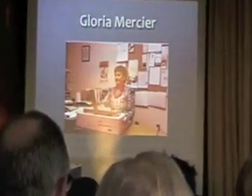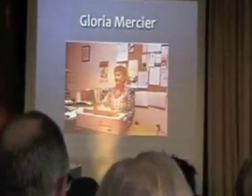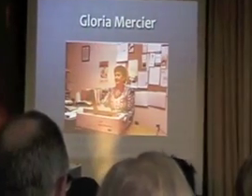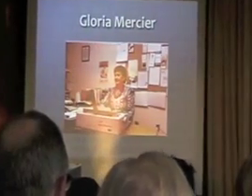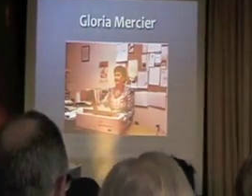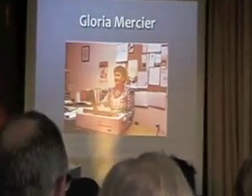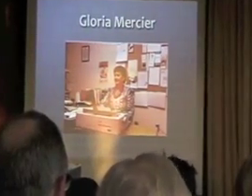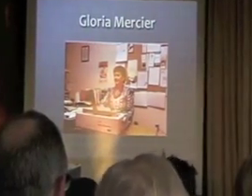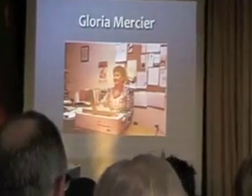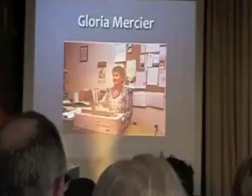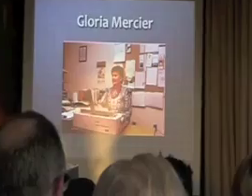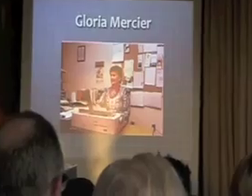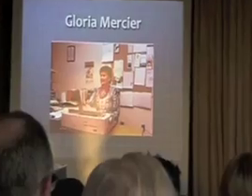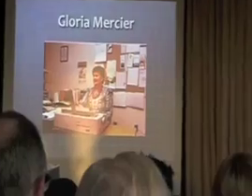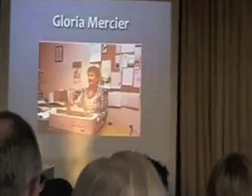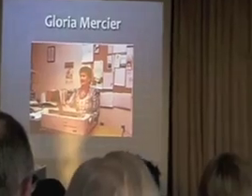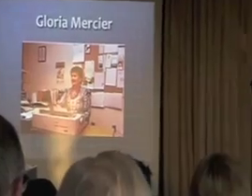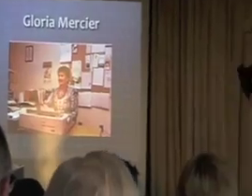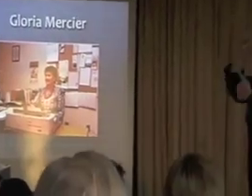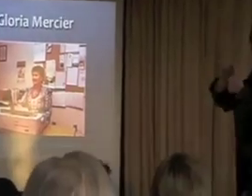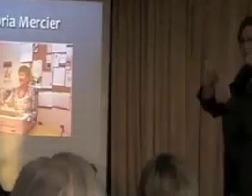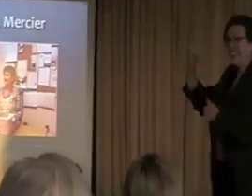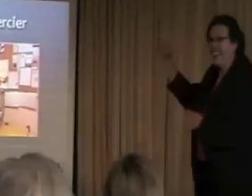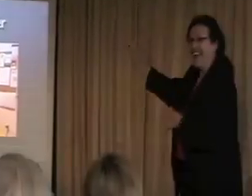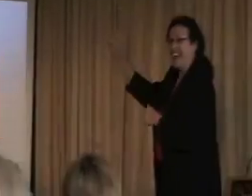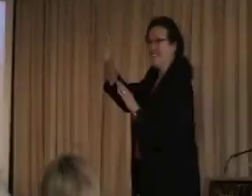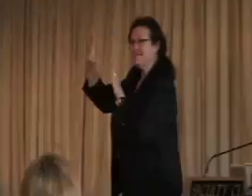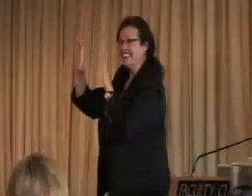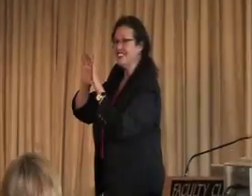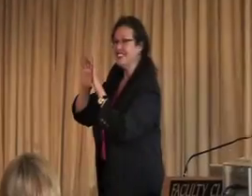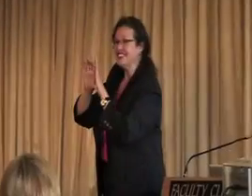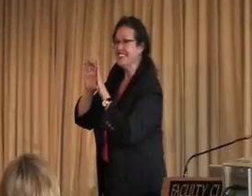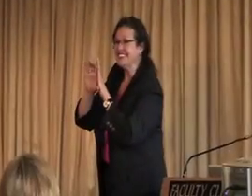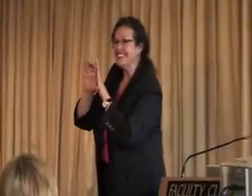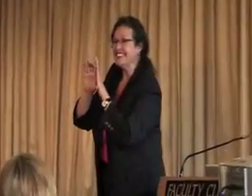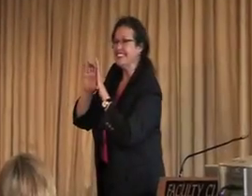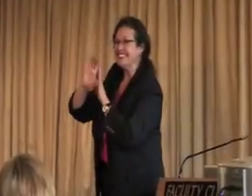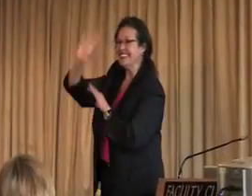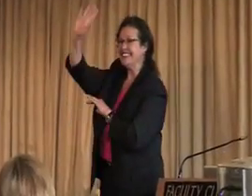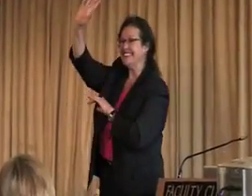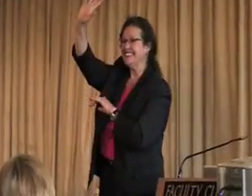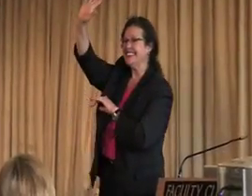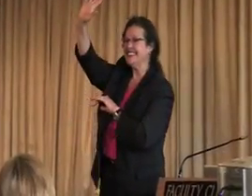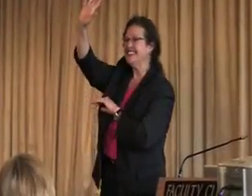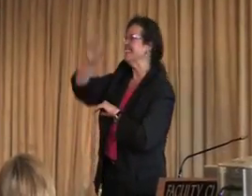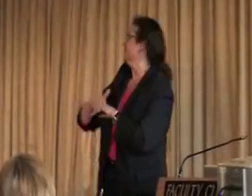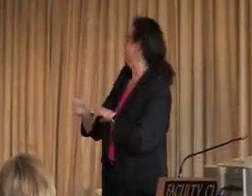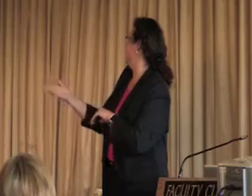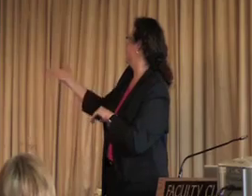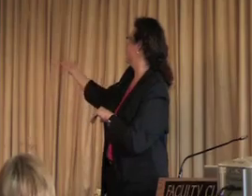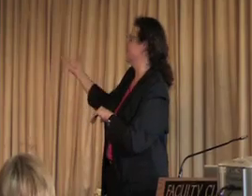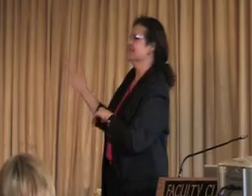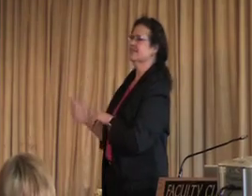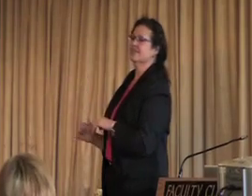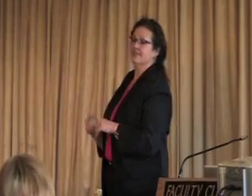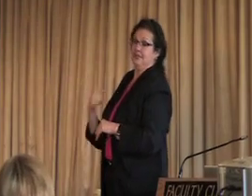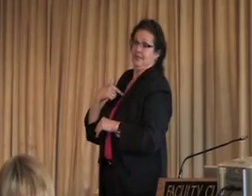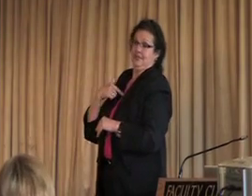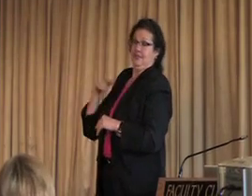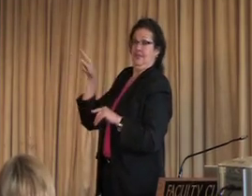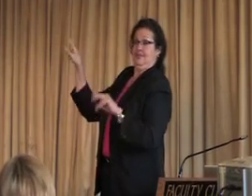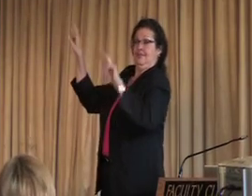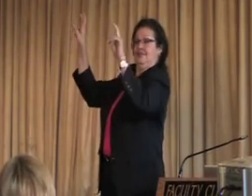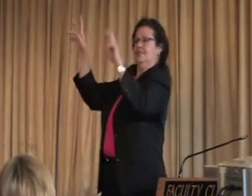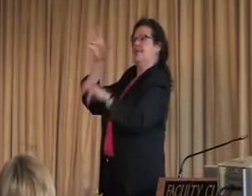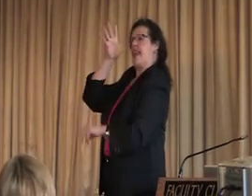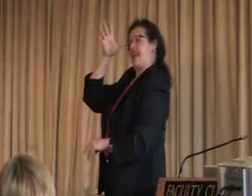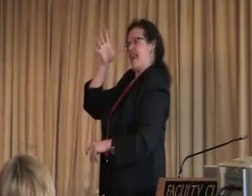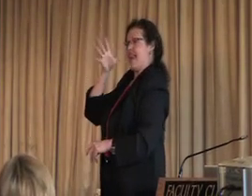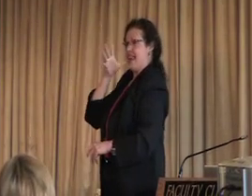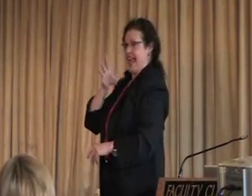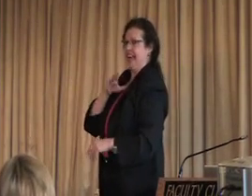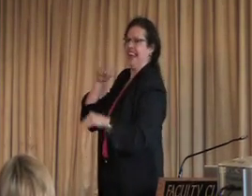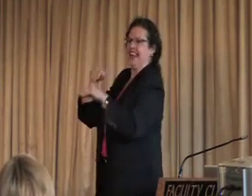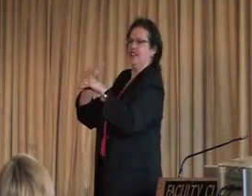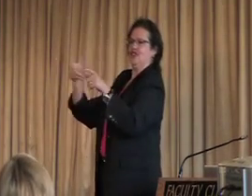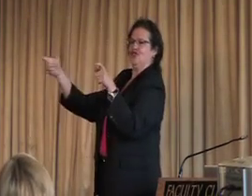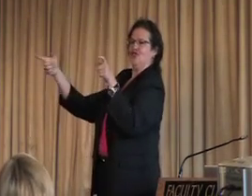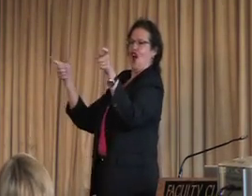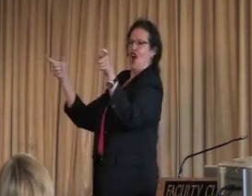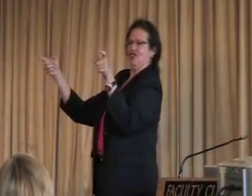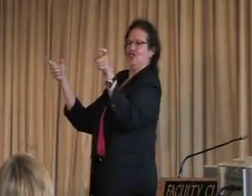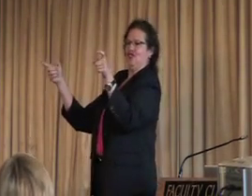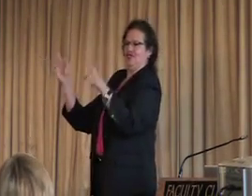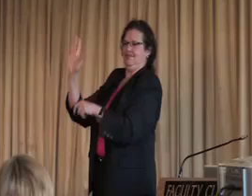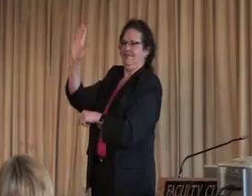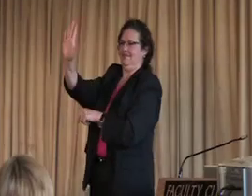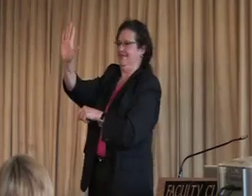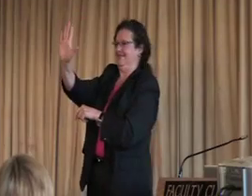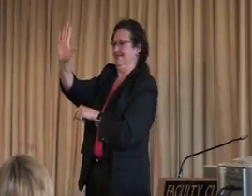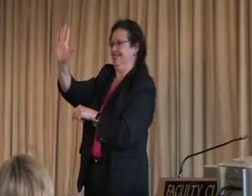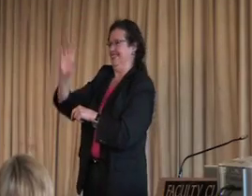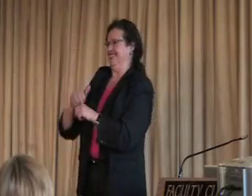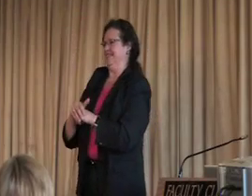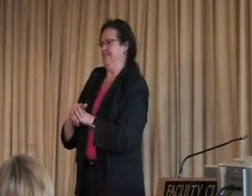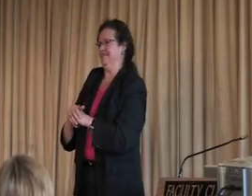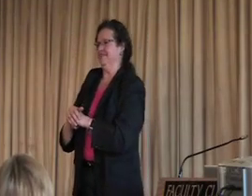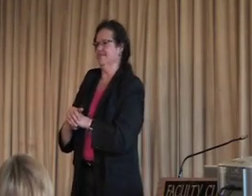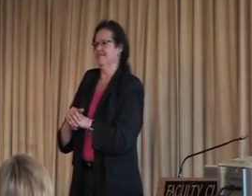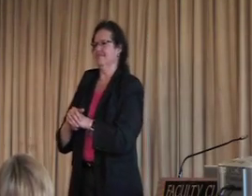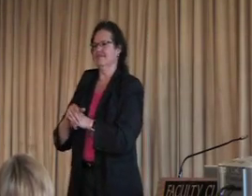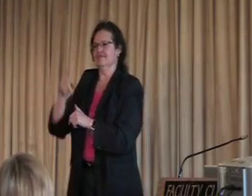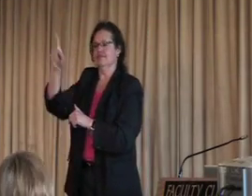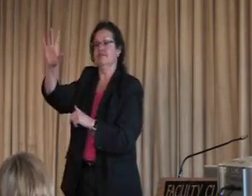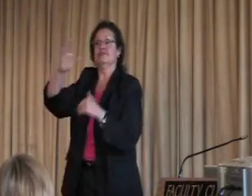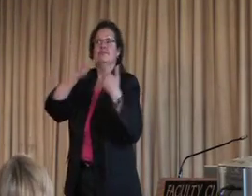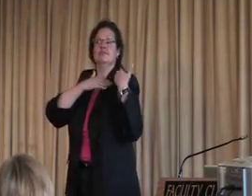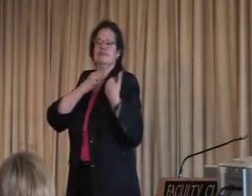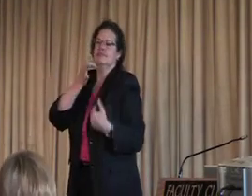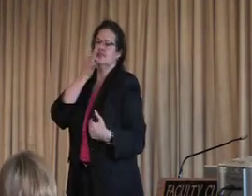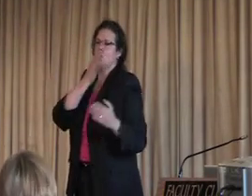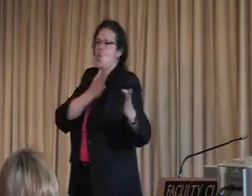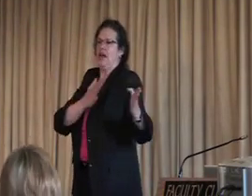her as being the lady in charge. She was very organized. It was a bit of a chaotic centre,